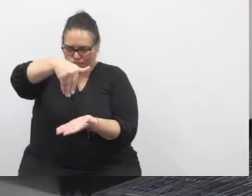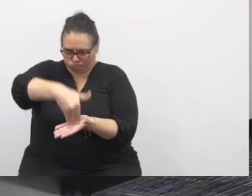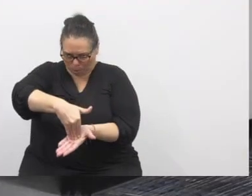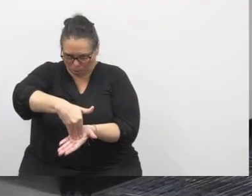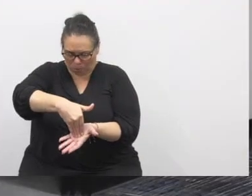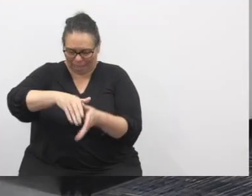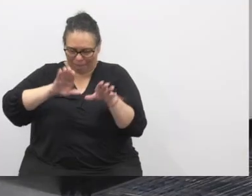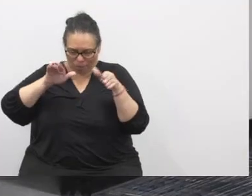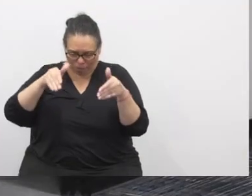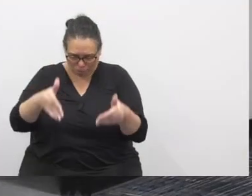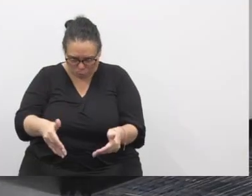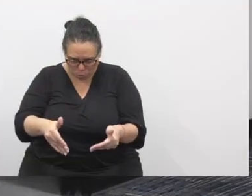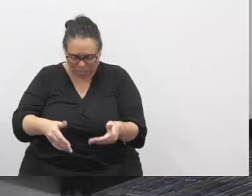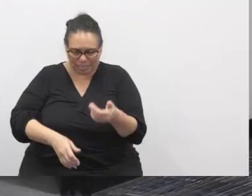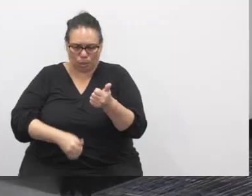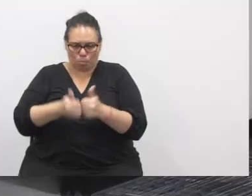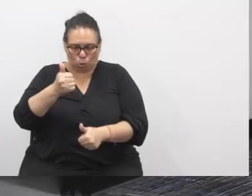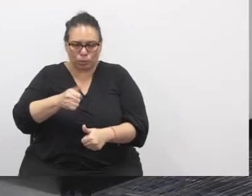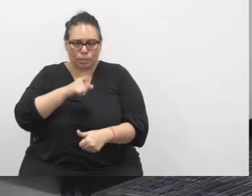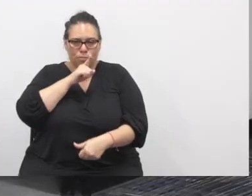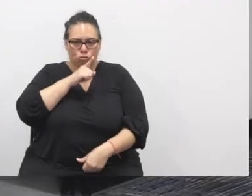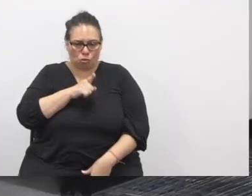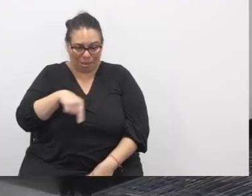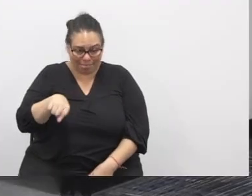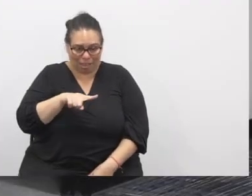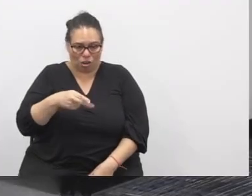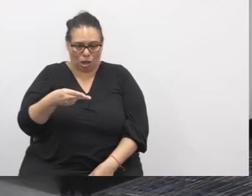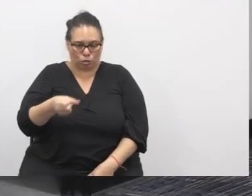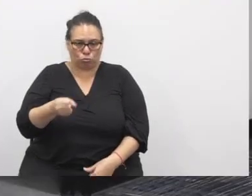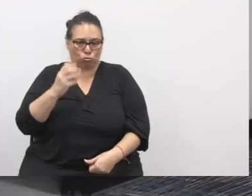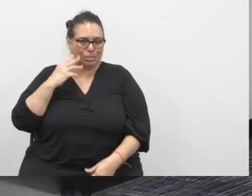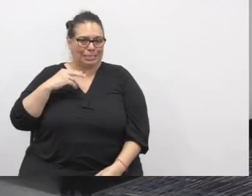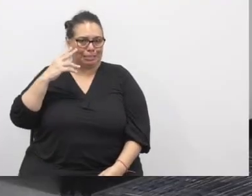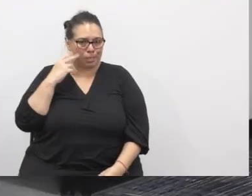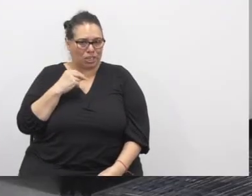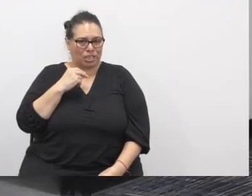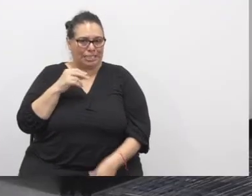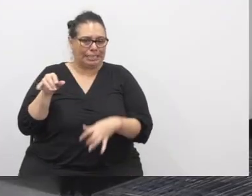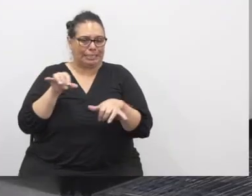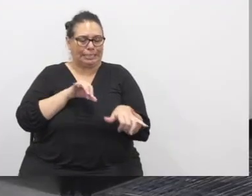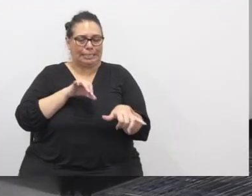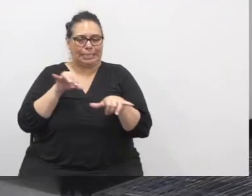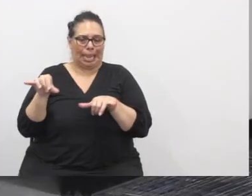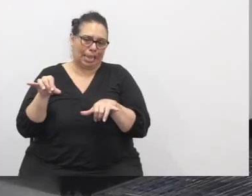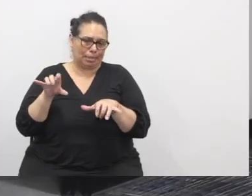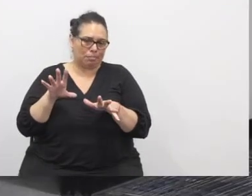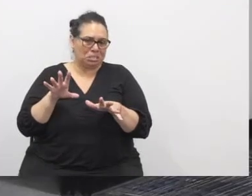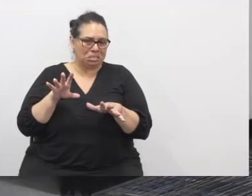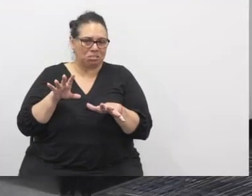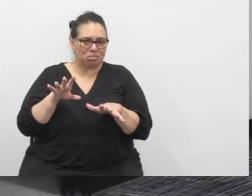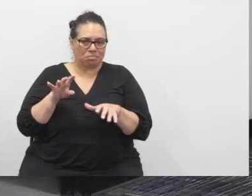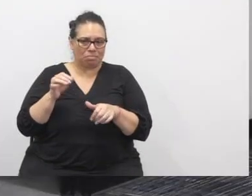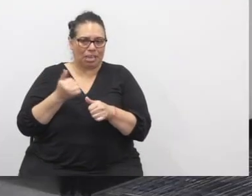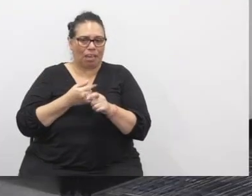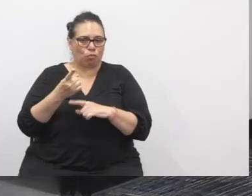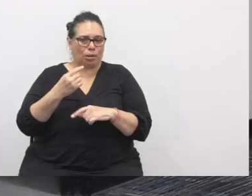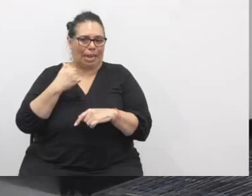So we make sure that their high school experience is somewhat the same as everyone who you know has that community.